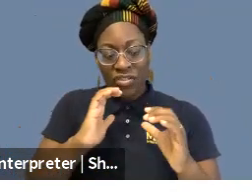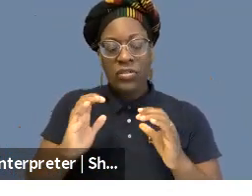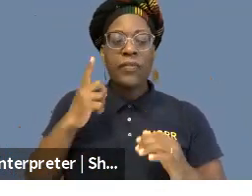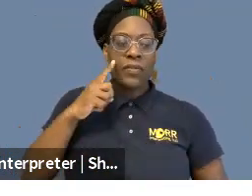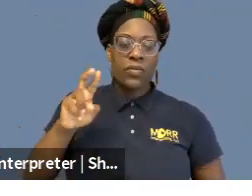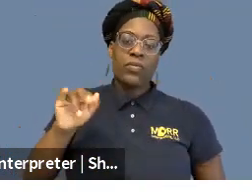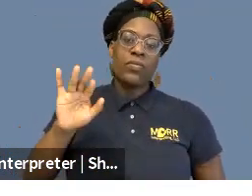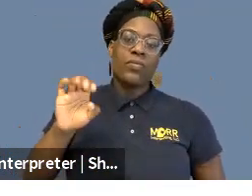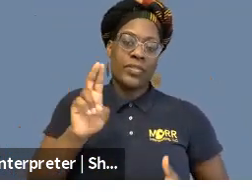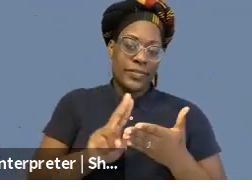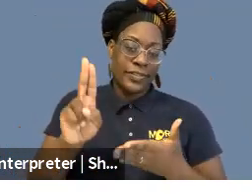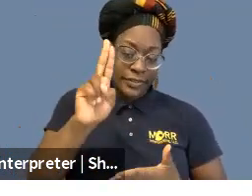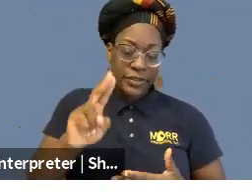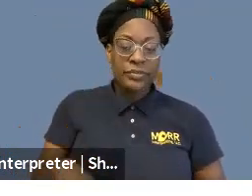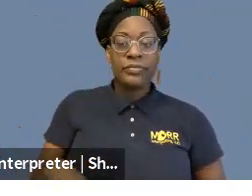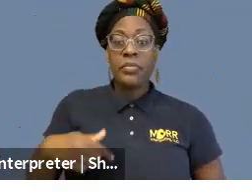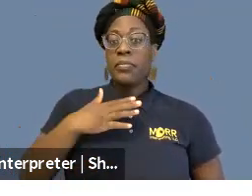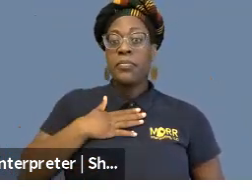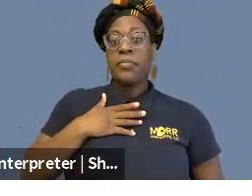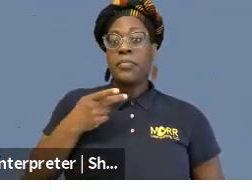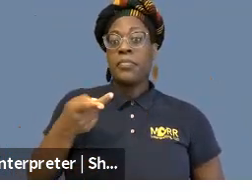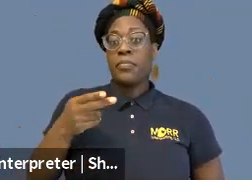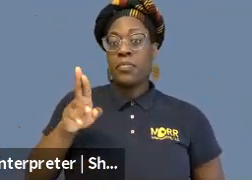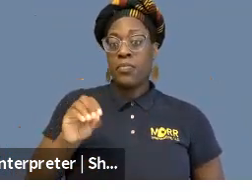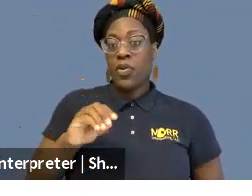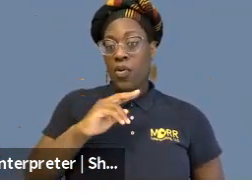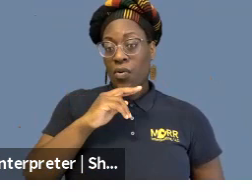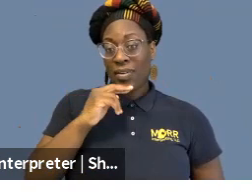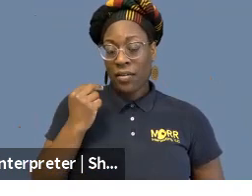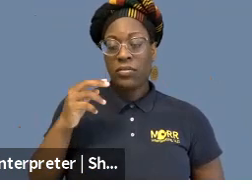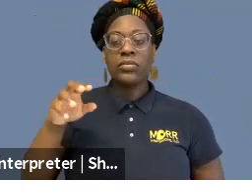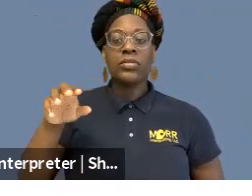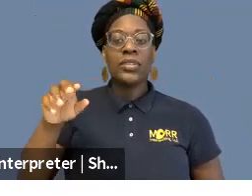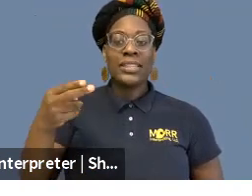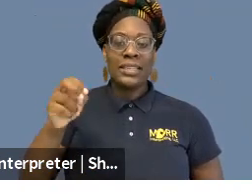I'll begin by briefly discussing multimodality and tutoring. Then everyone will have some